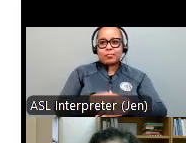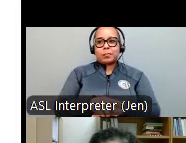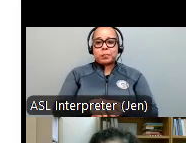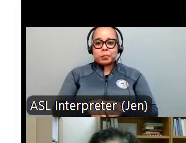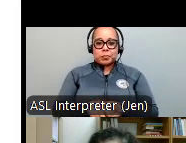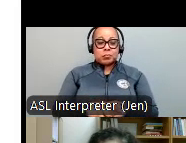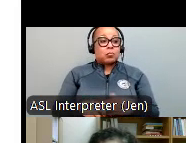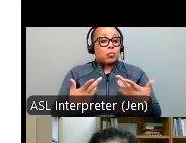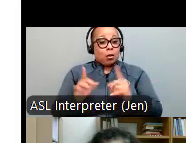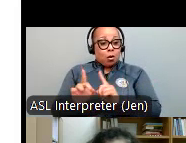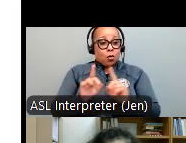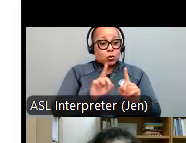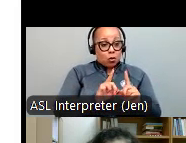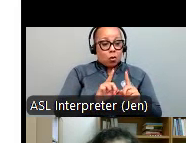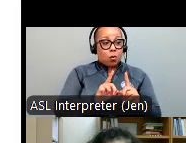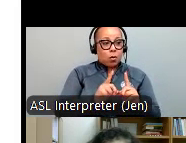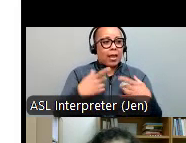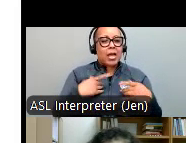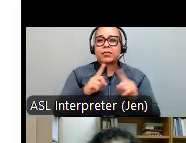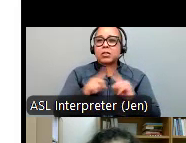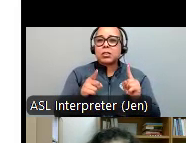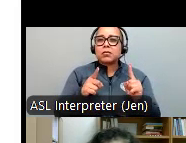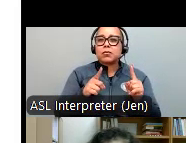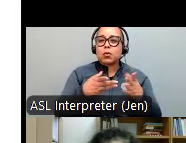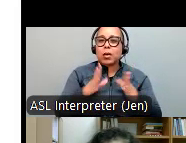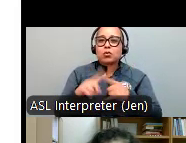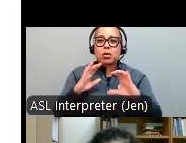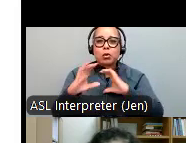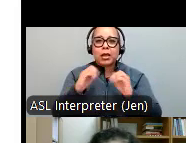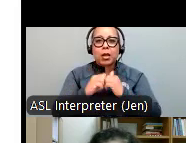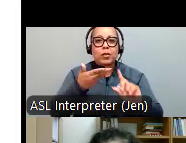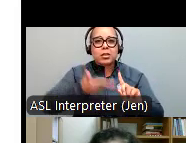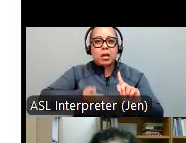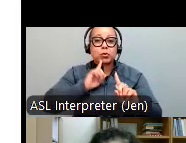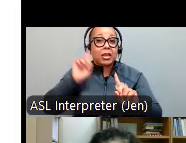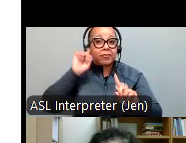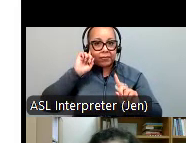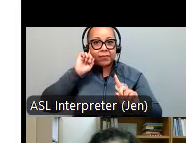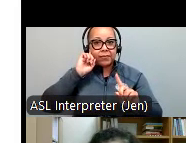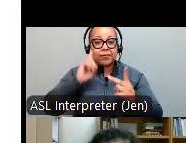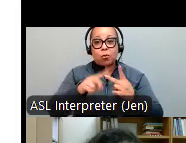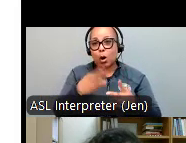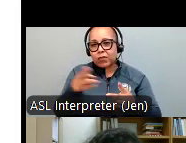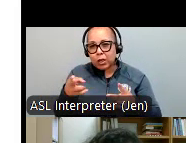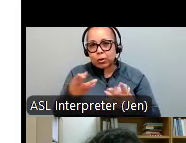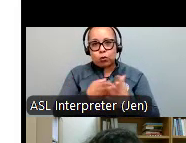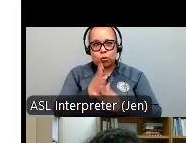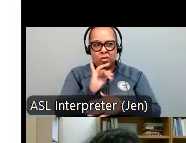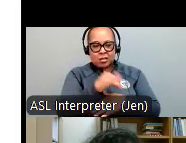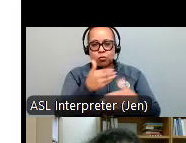There's also different ways to communicate with someone who is Deaf or hard of hearing through a